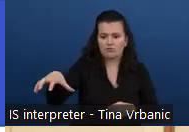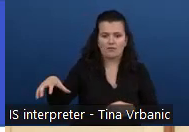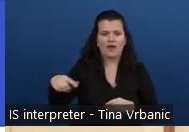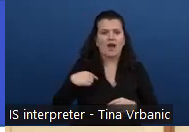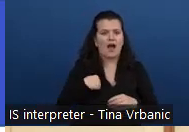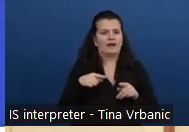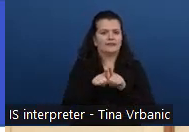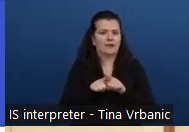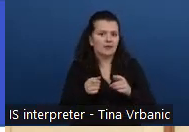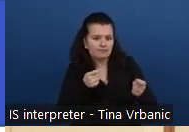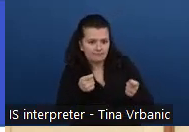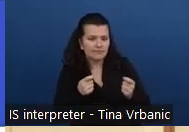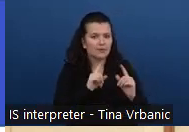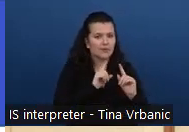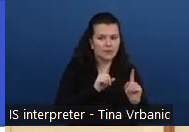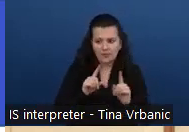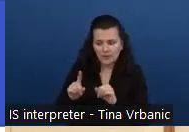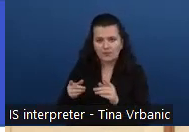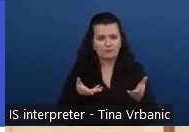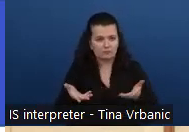the chapters we have on European soil.